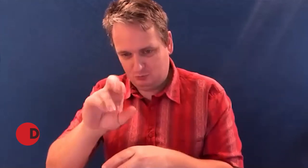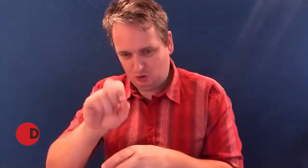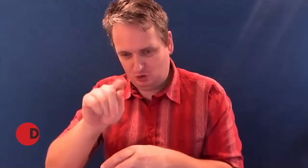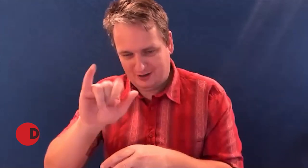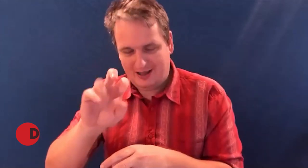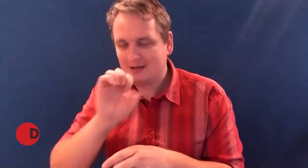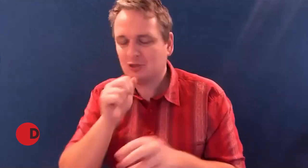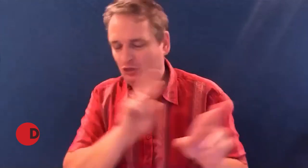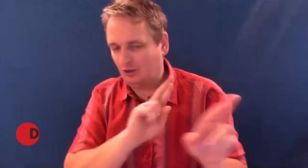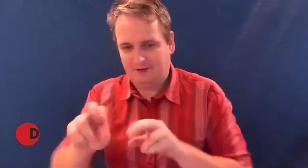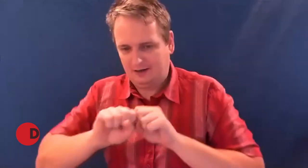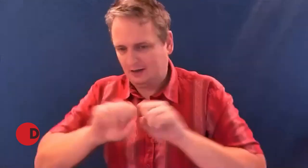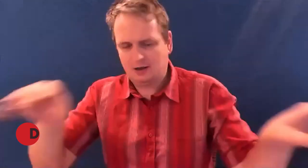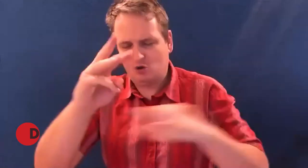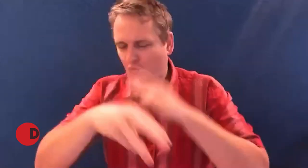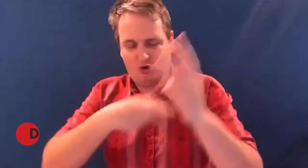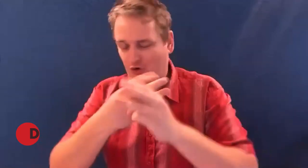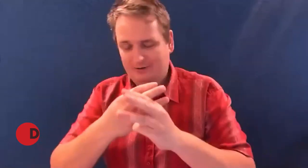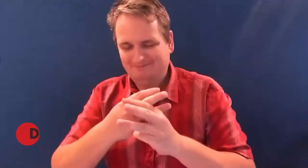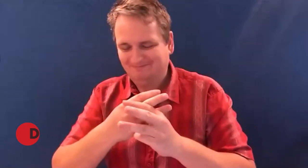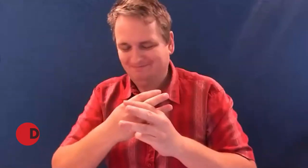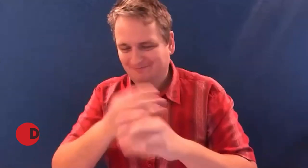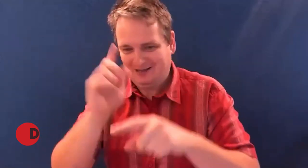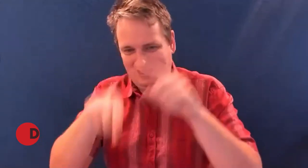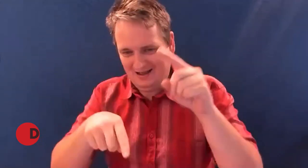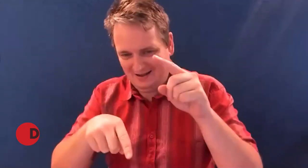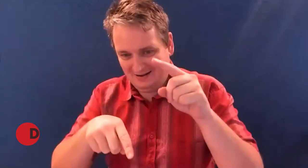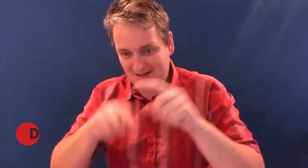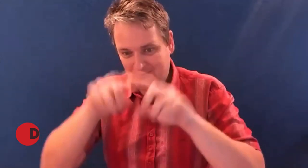It wasn't ready to be released worldwide.